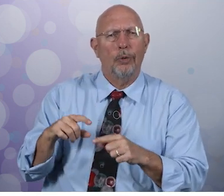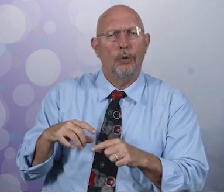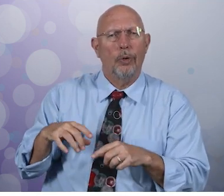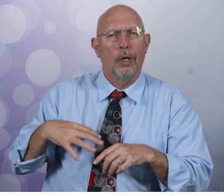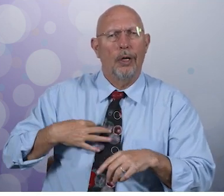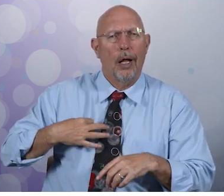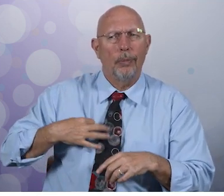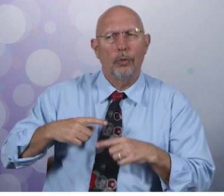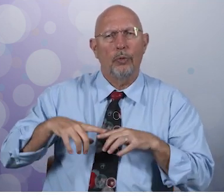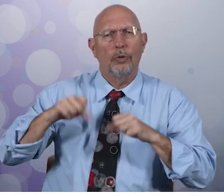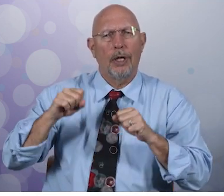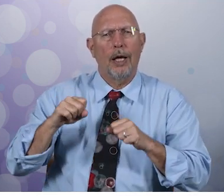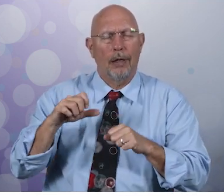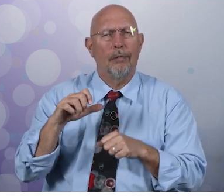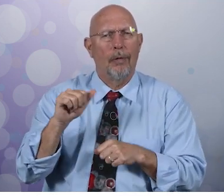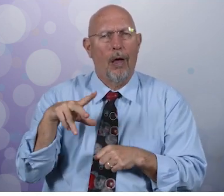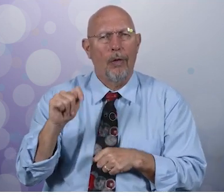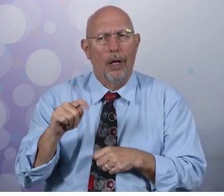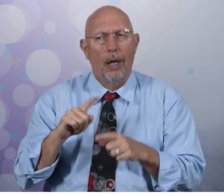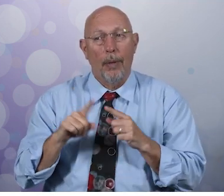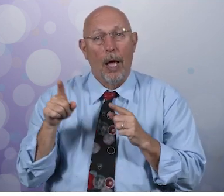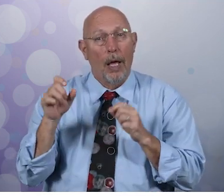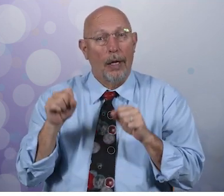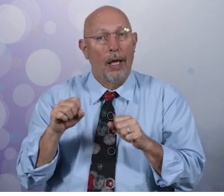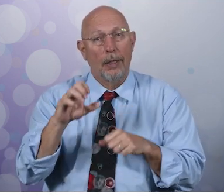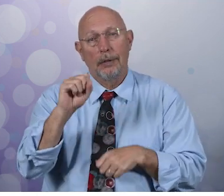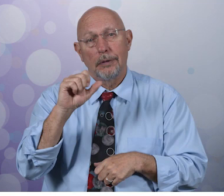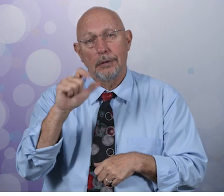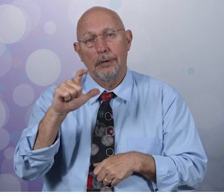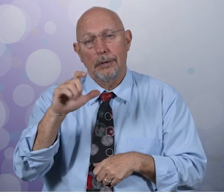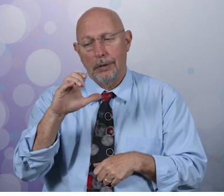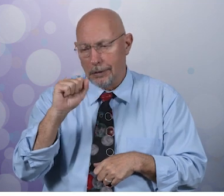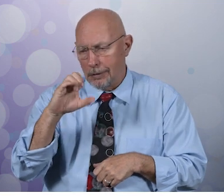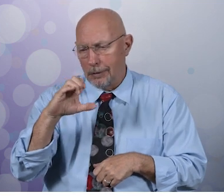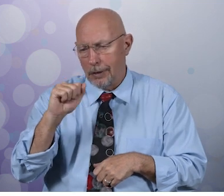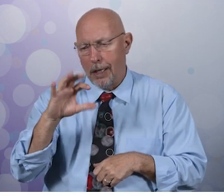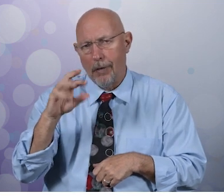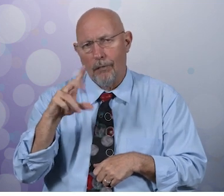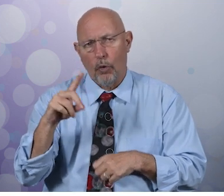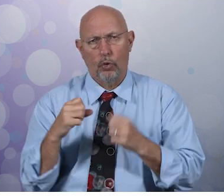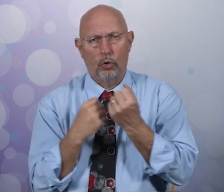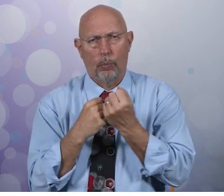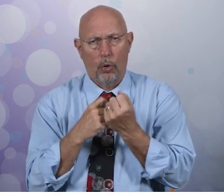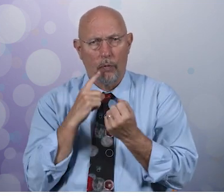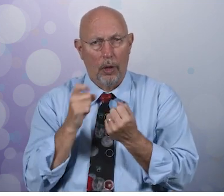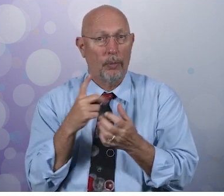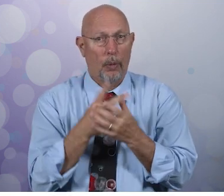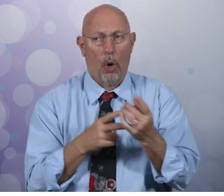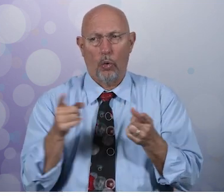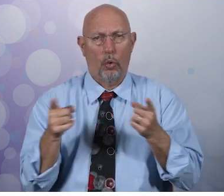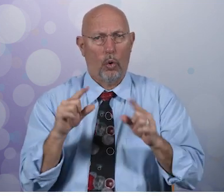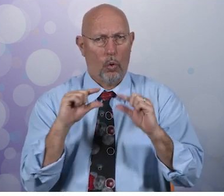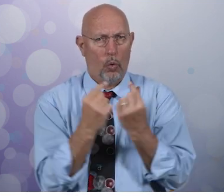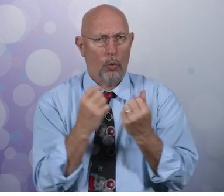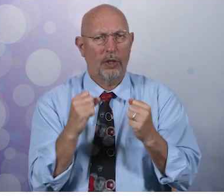but need scaffolds and supports to their daily instruction. So both of those groups can benefit from the information